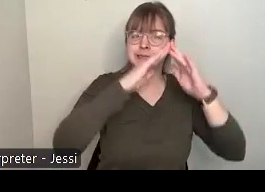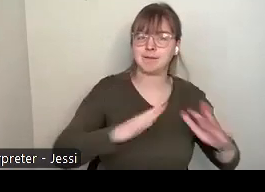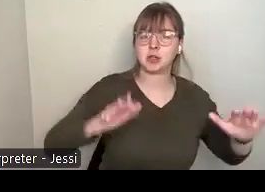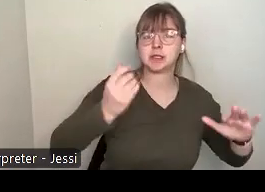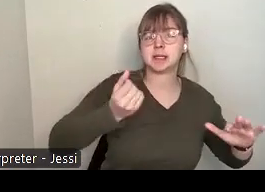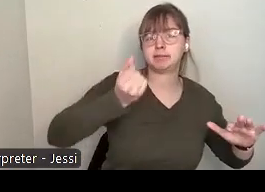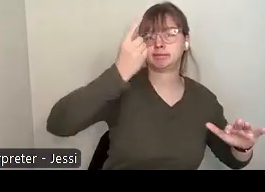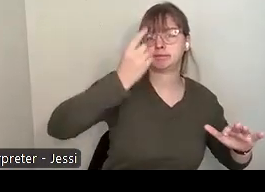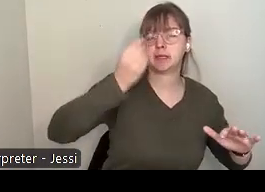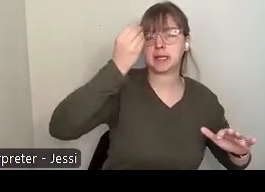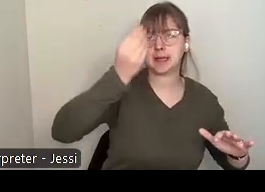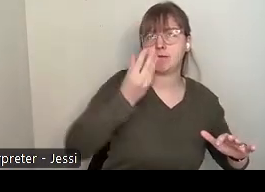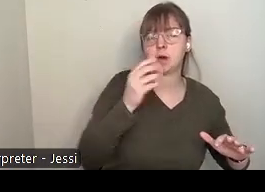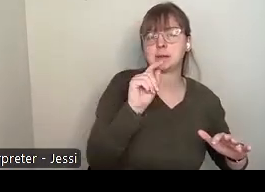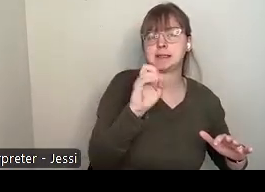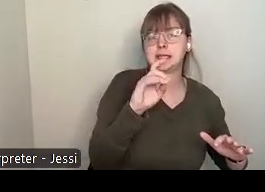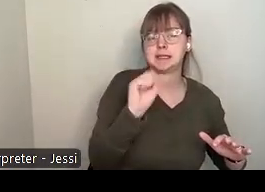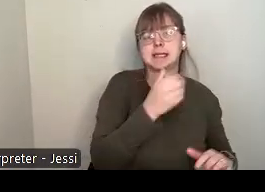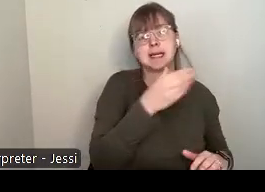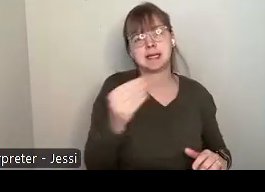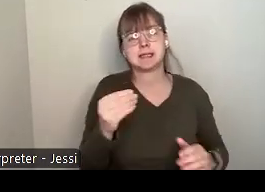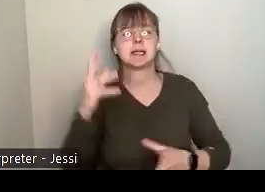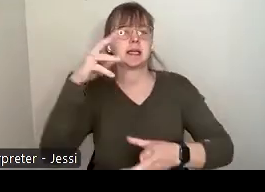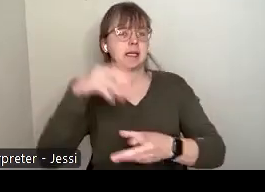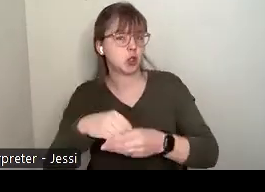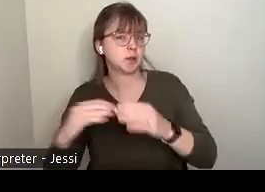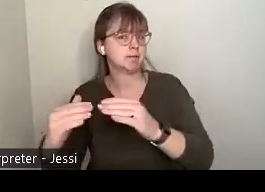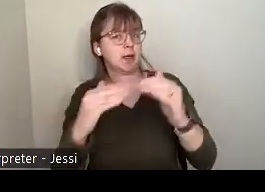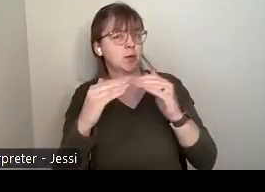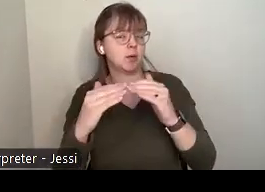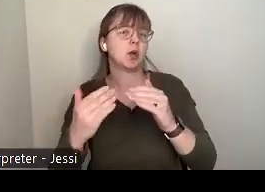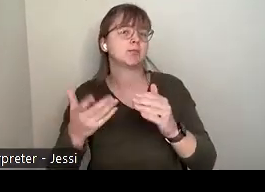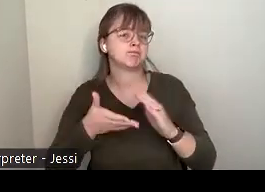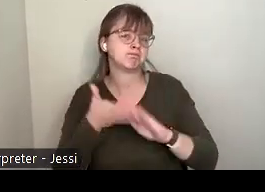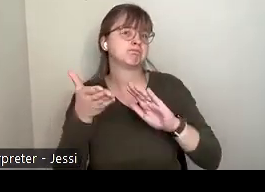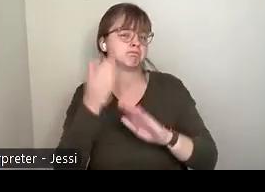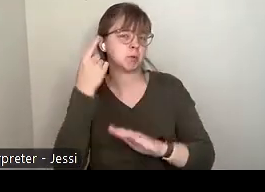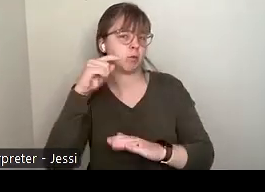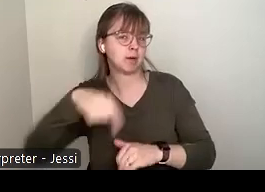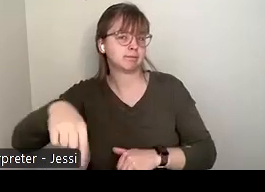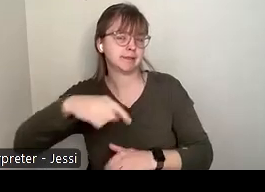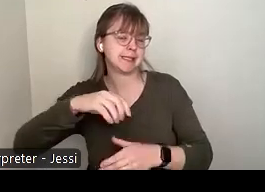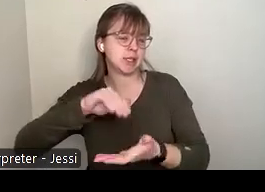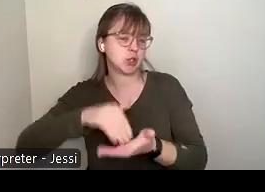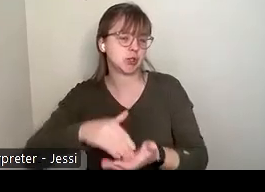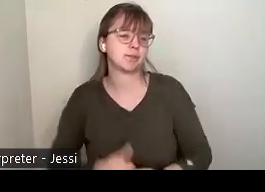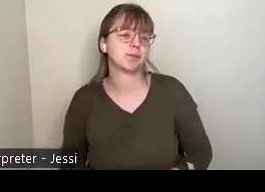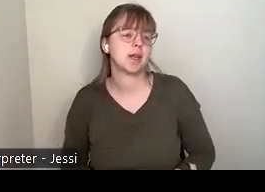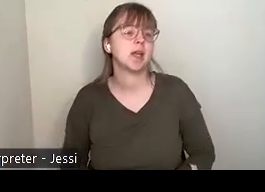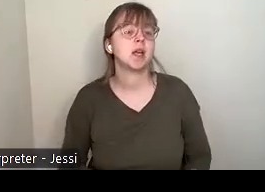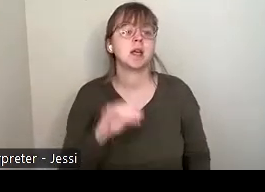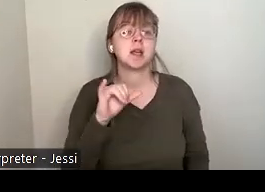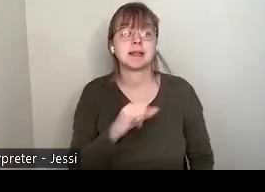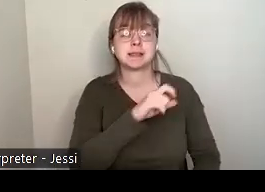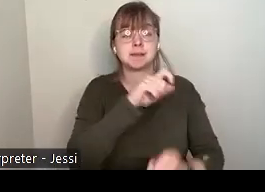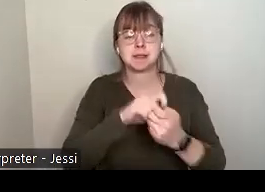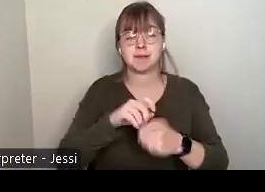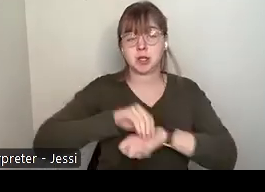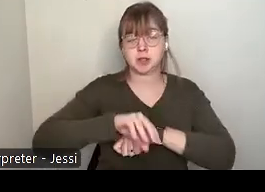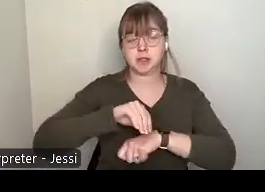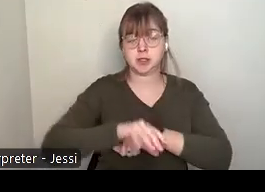earlier so um in addition to issue specific consultation we collaborate with Center leadership